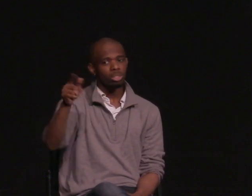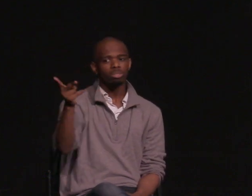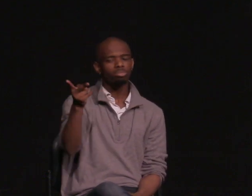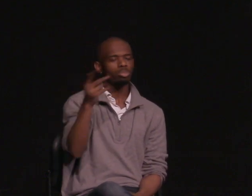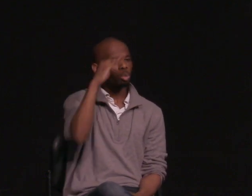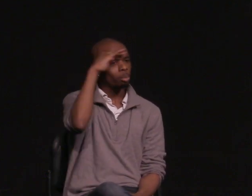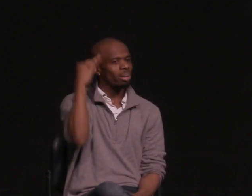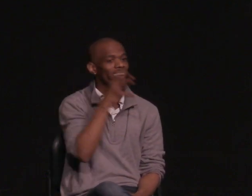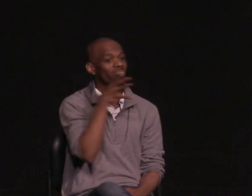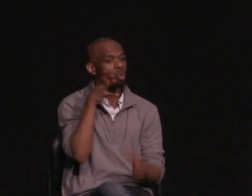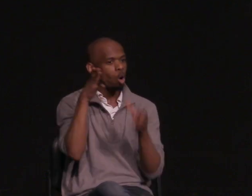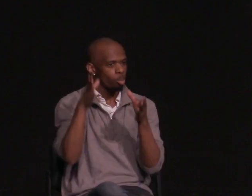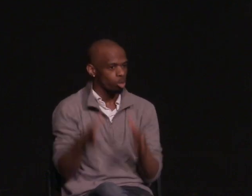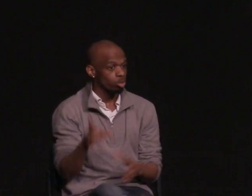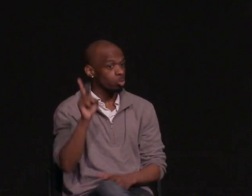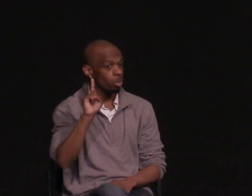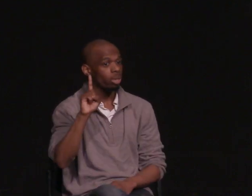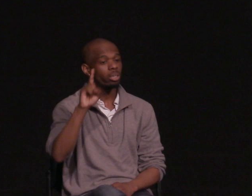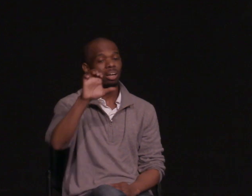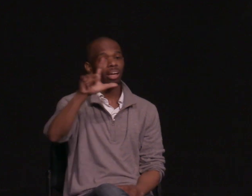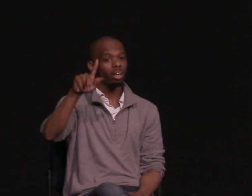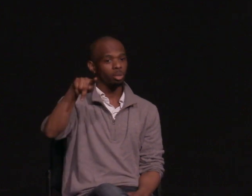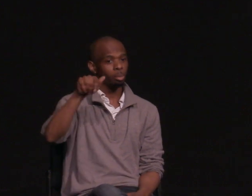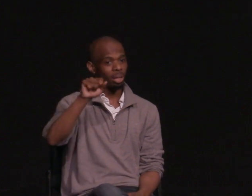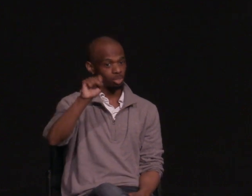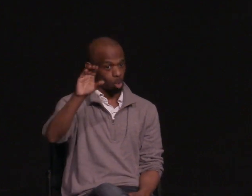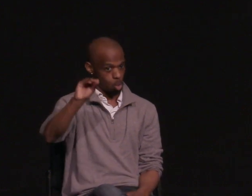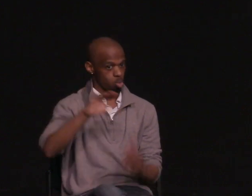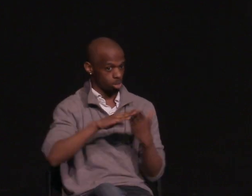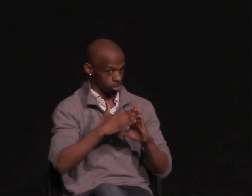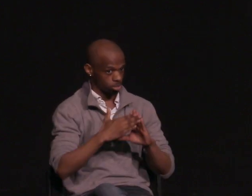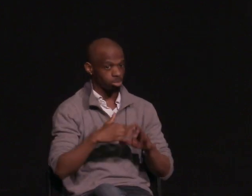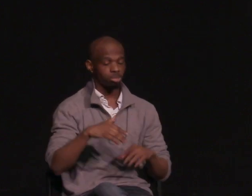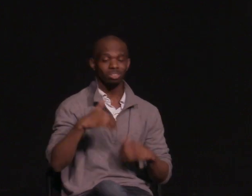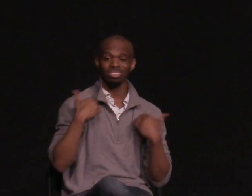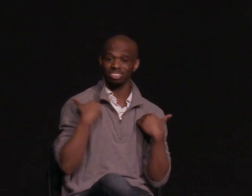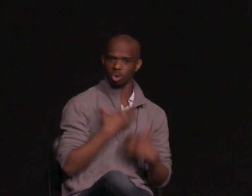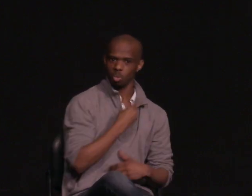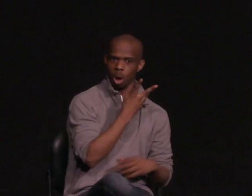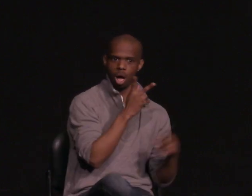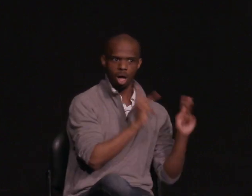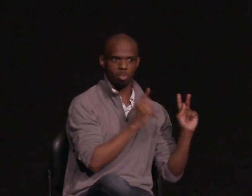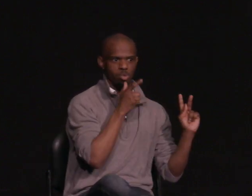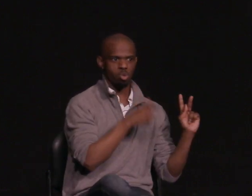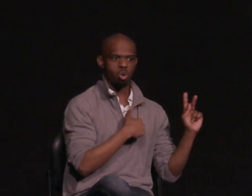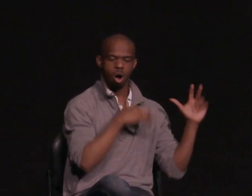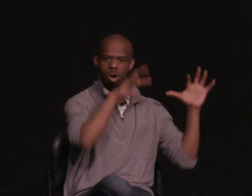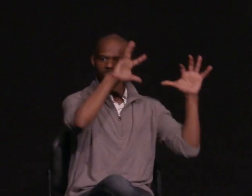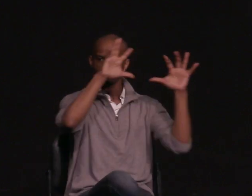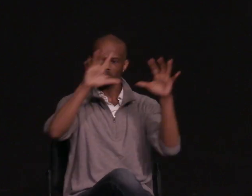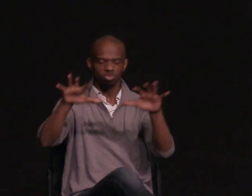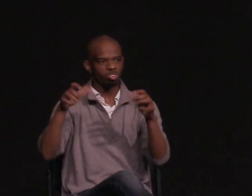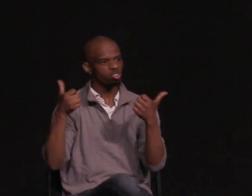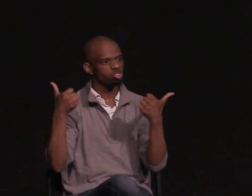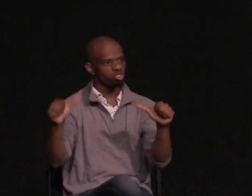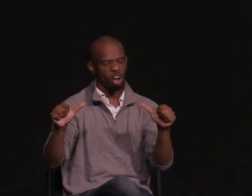who've been terrorized by local White people. They've threatened them with guns, they've run them off the road, they've poisoned their